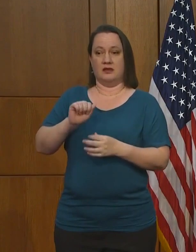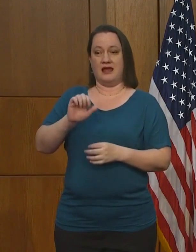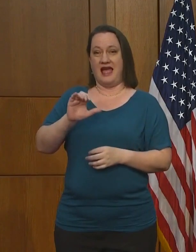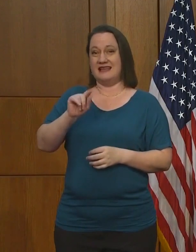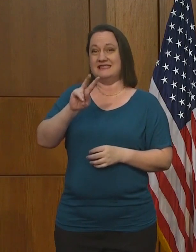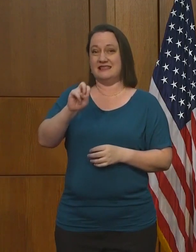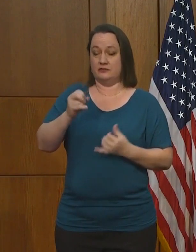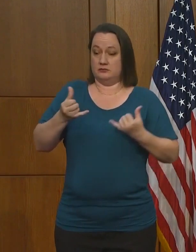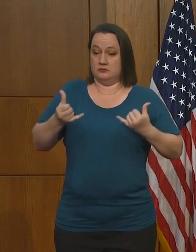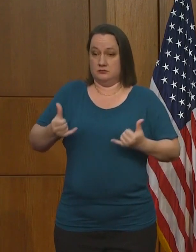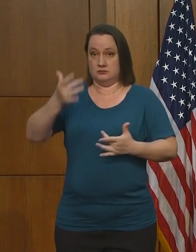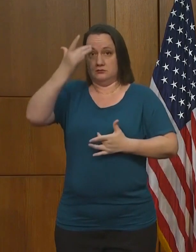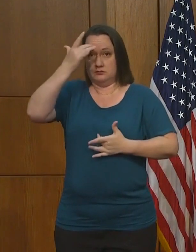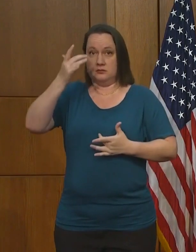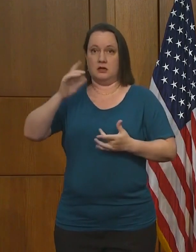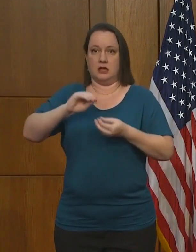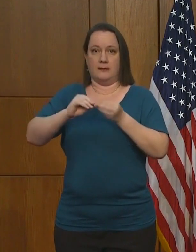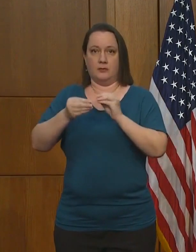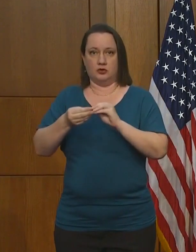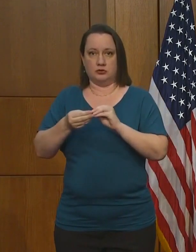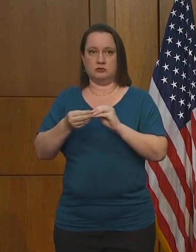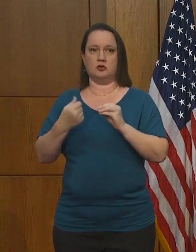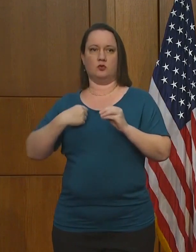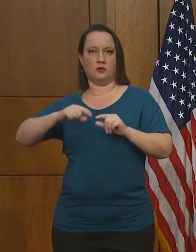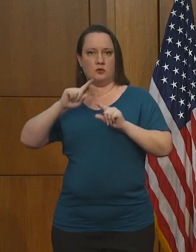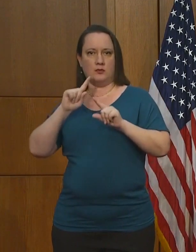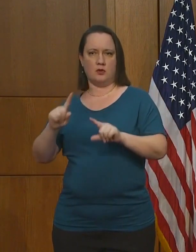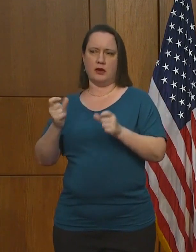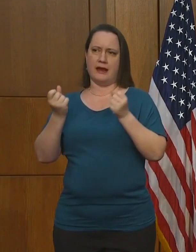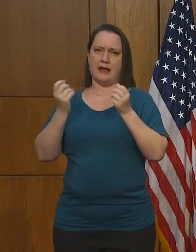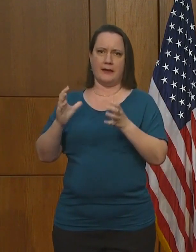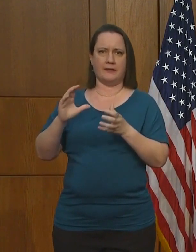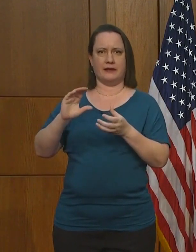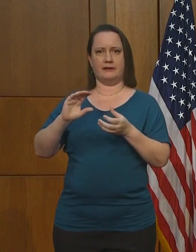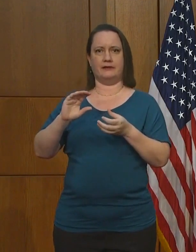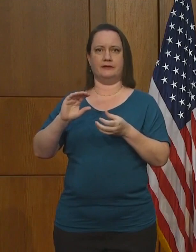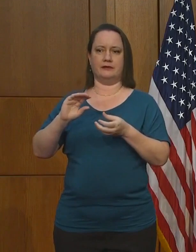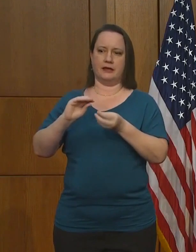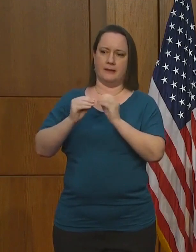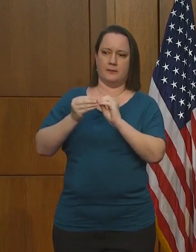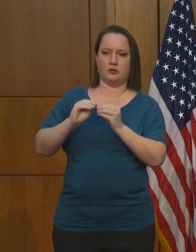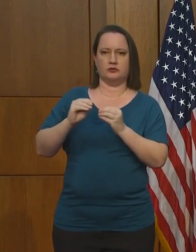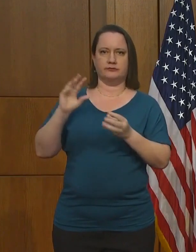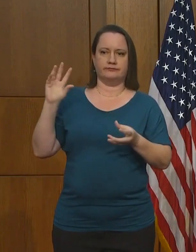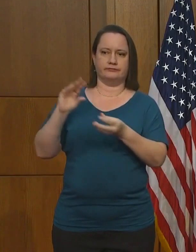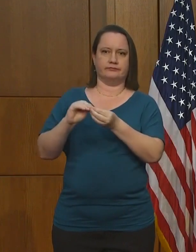INFORMATION ON ON THE ACTIVE